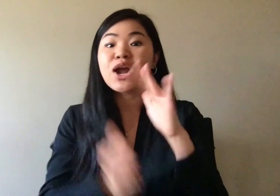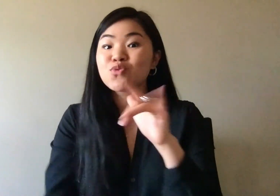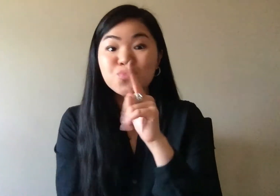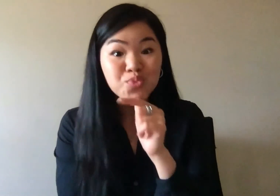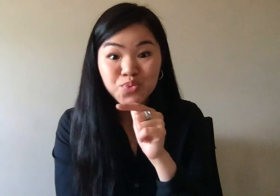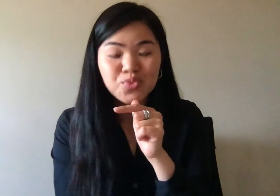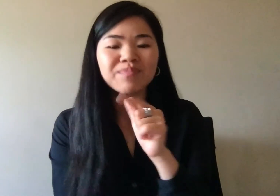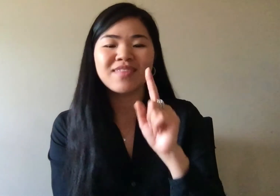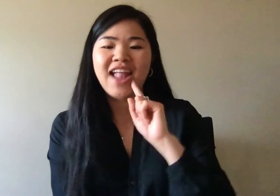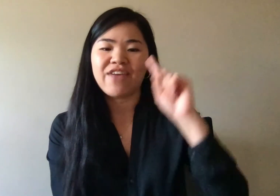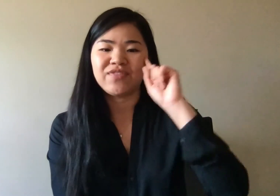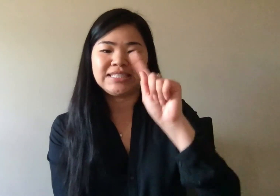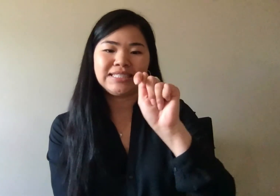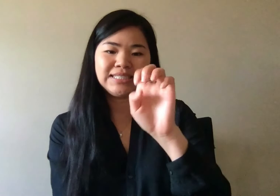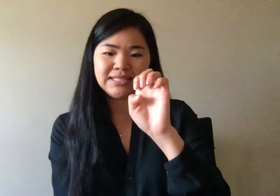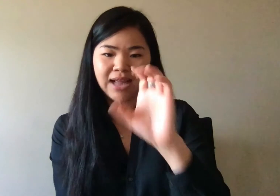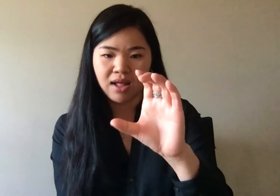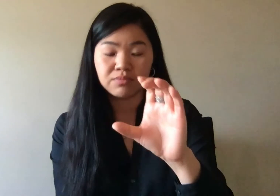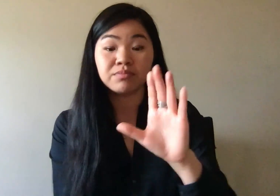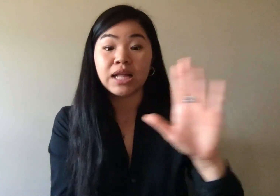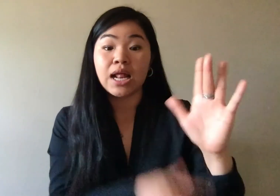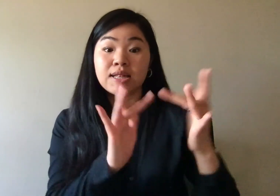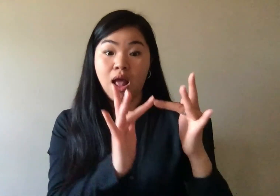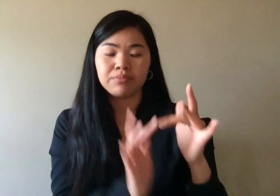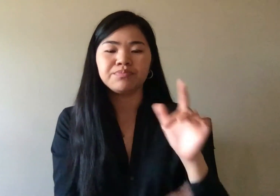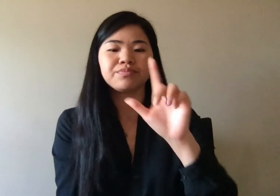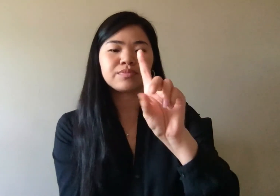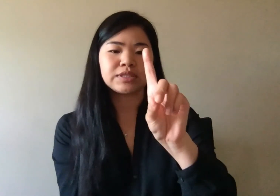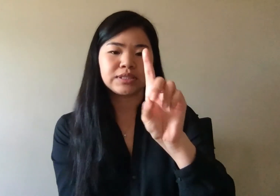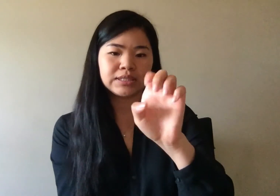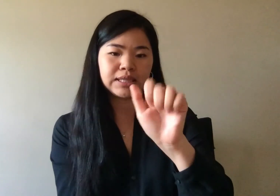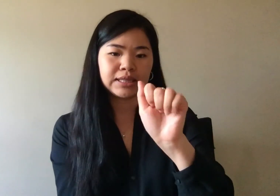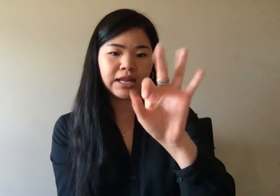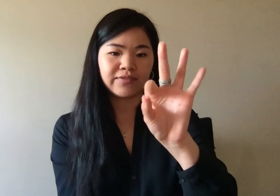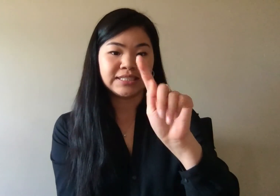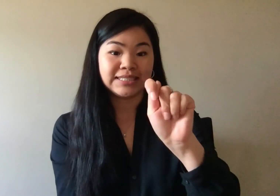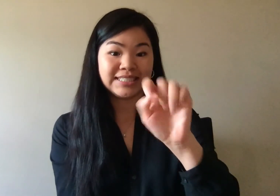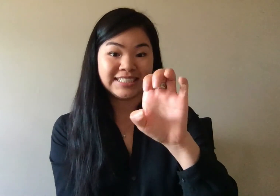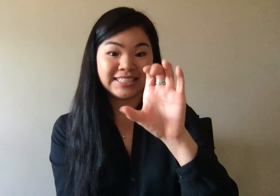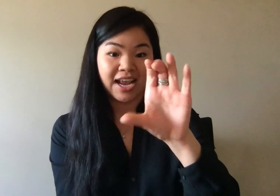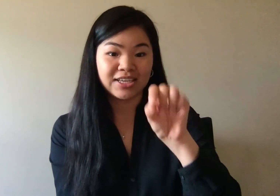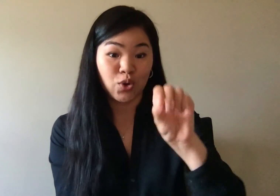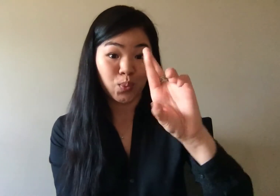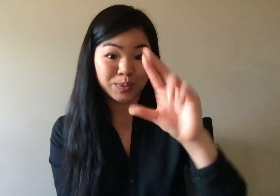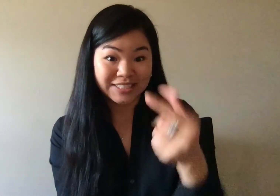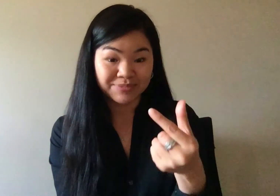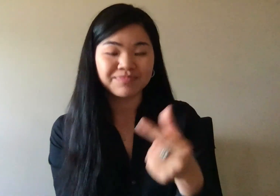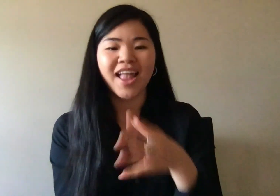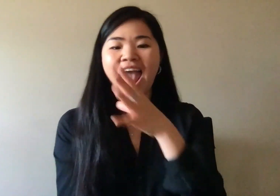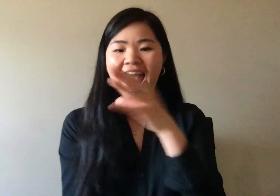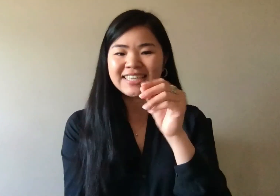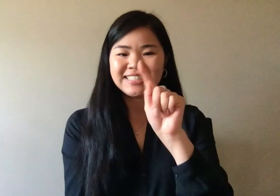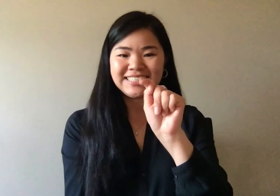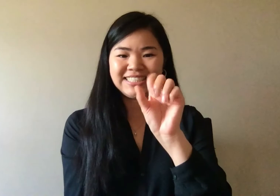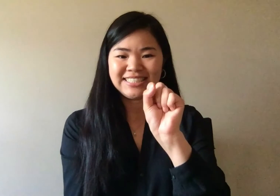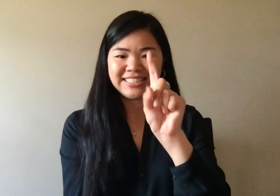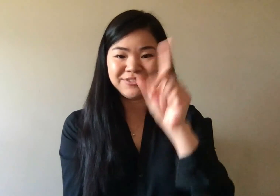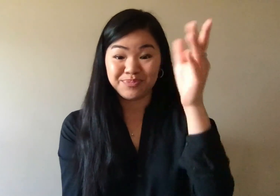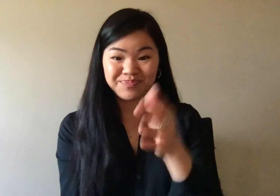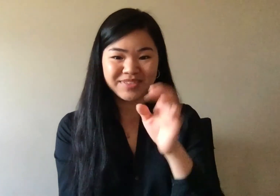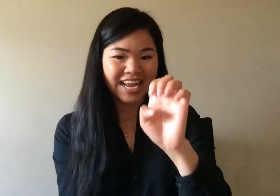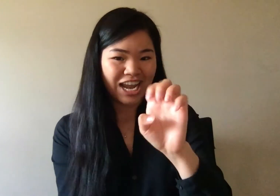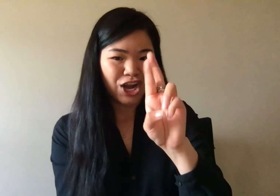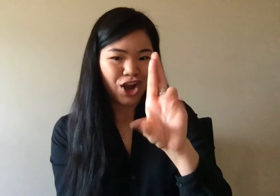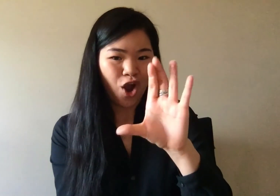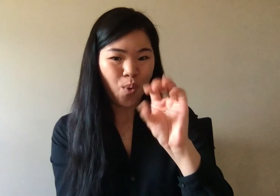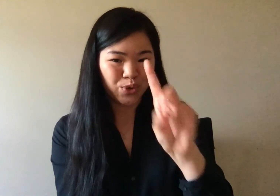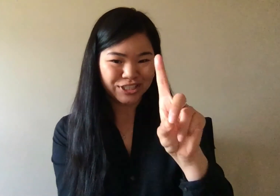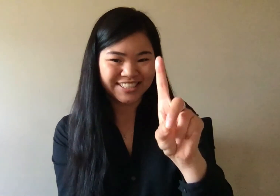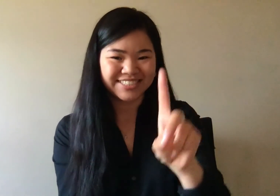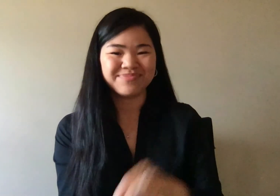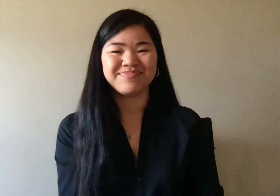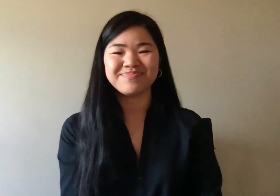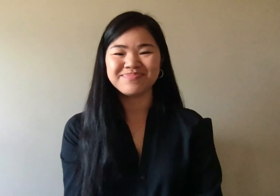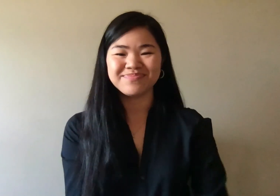This event is sponsored by DeafTEC (deaftec.org) and TSD/ERCOD.